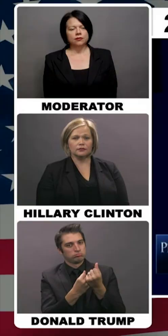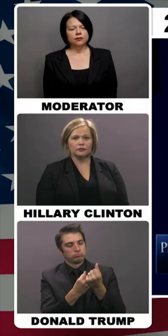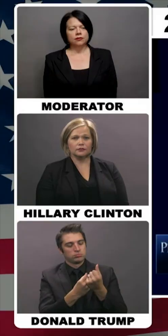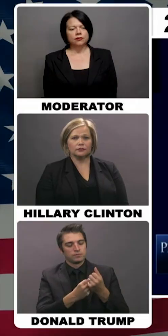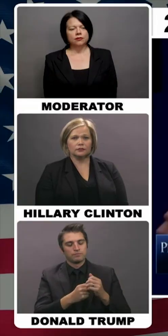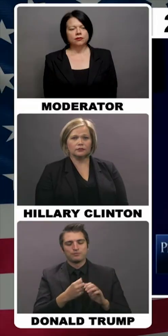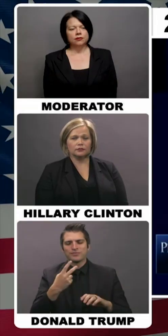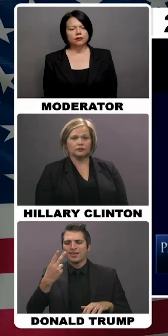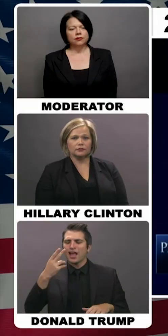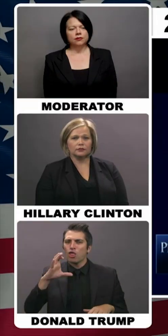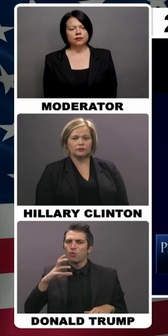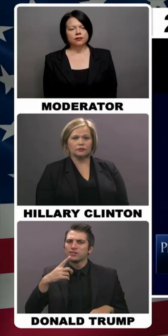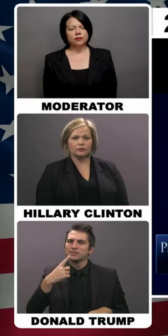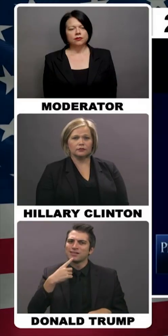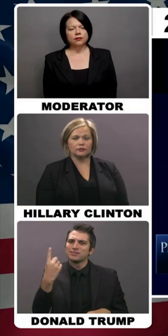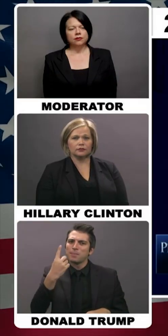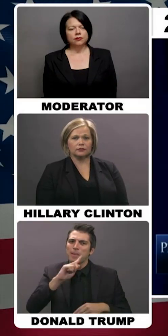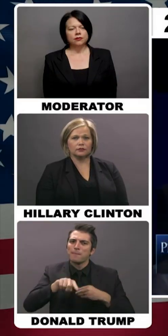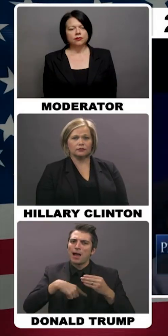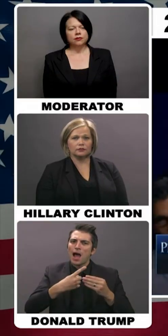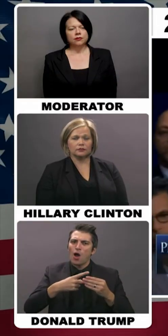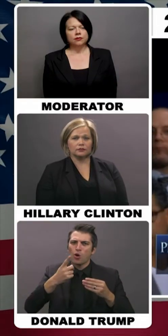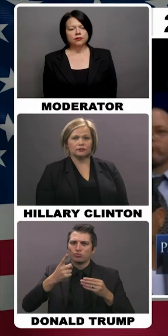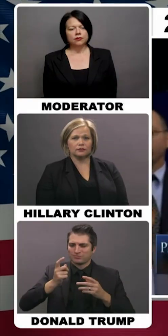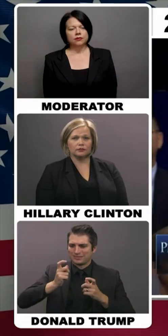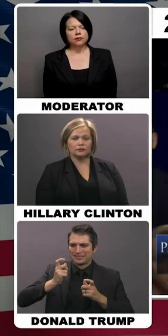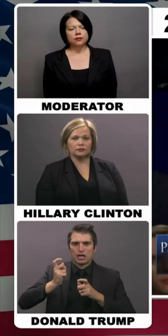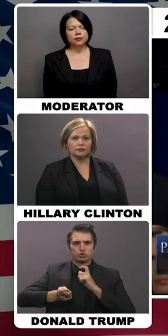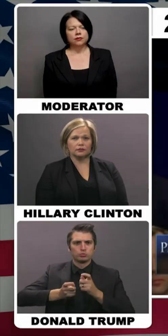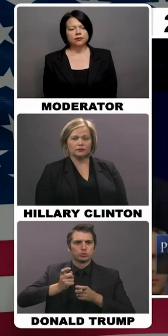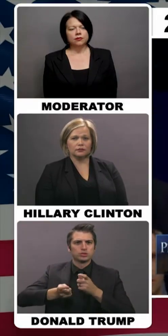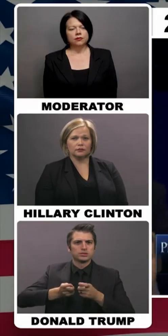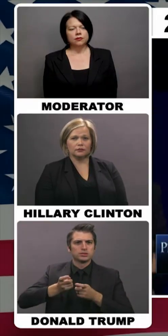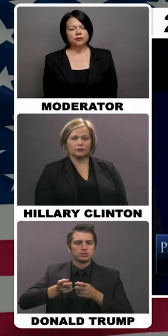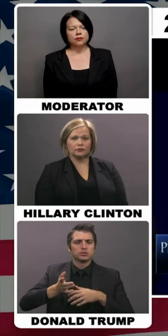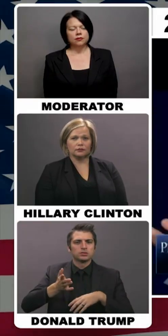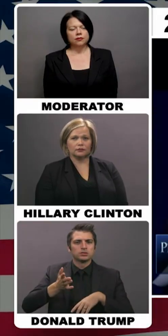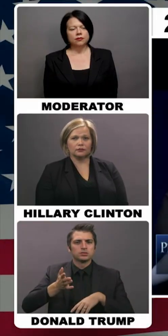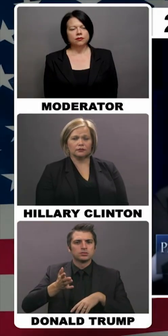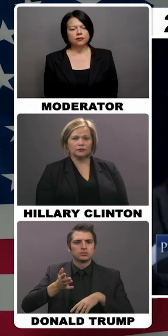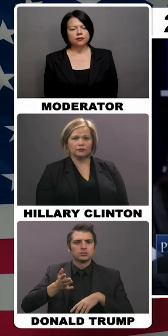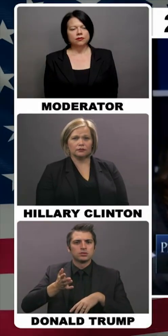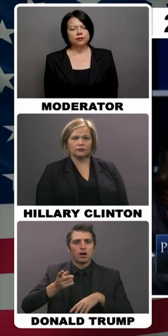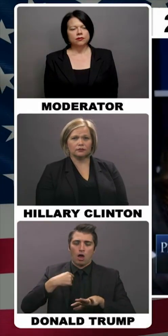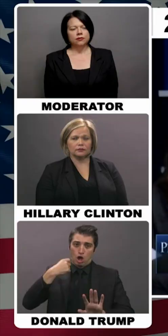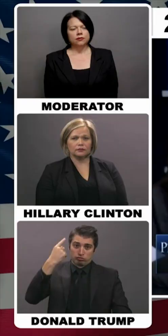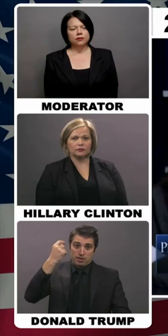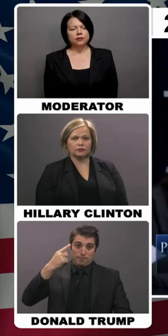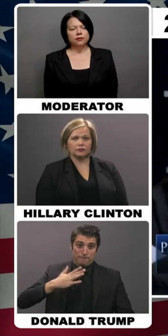contributions, just so you understand. So I will have in my race more than a hundred million dollars put in of my money,